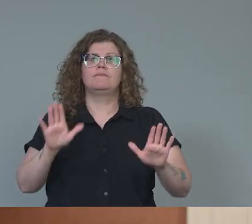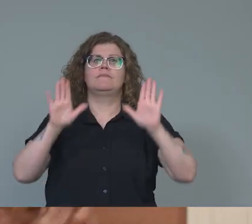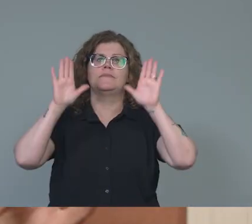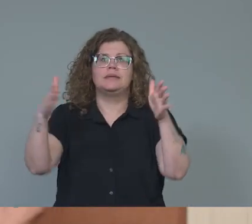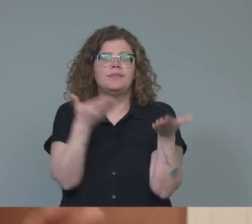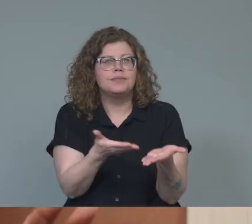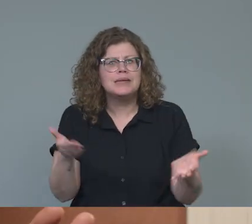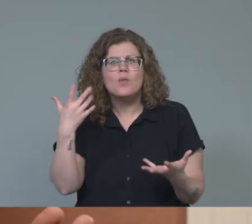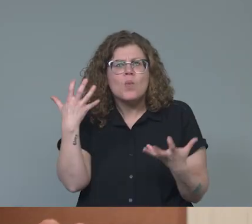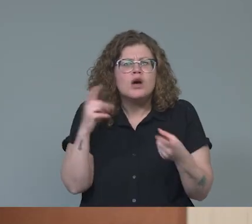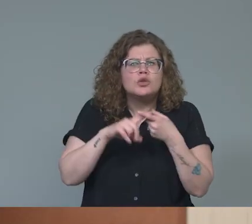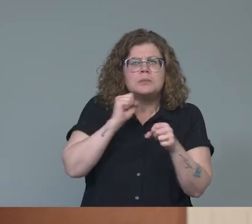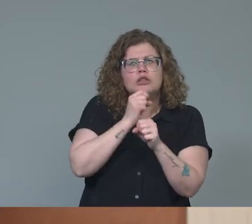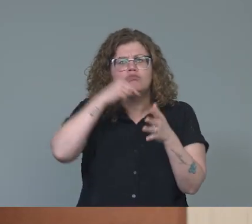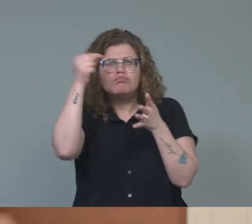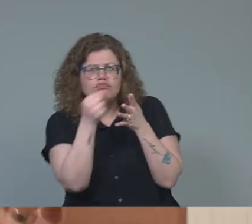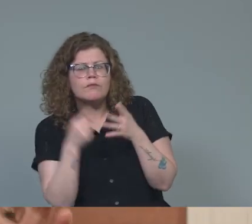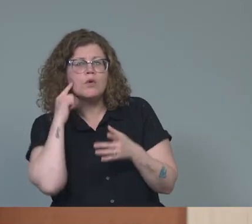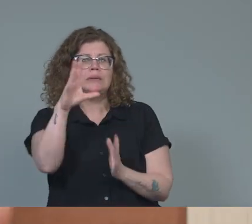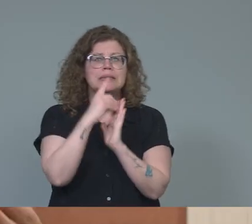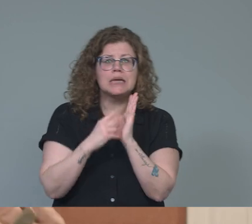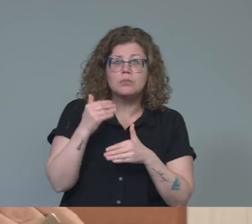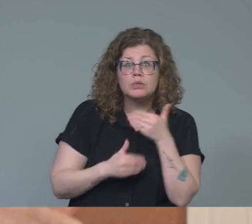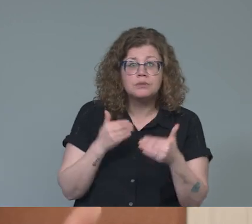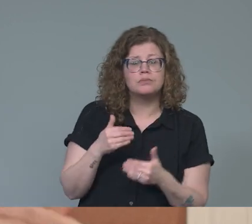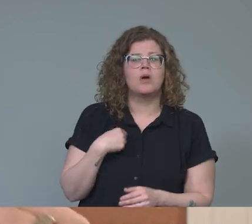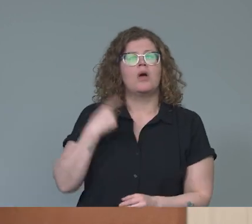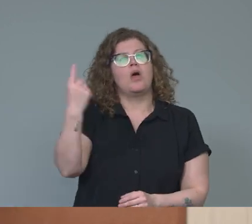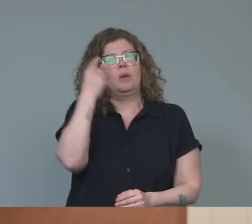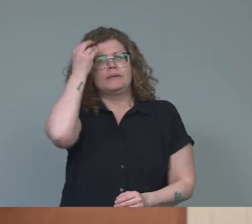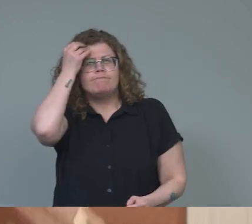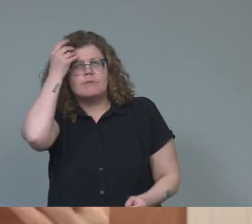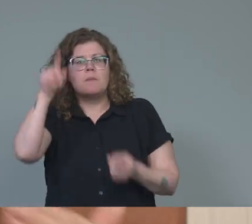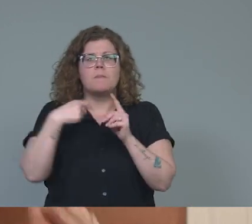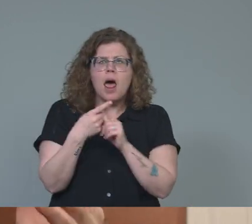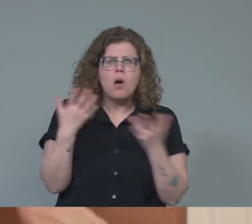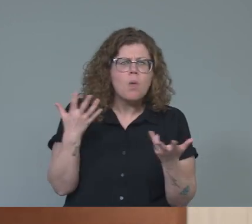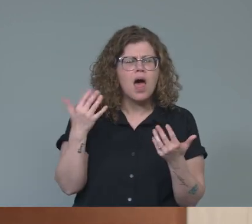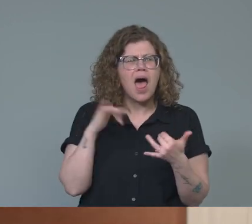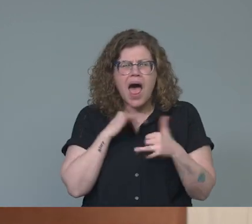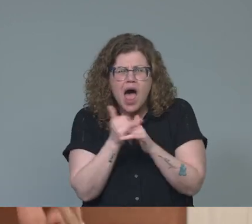if that needs to be removed over time? So starting with something as simple as a couple of screws